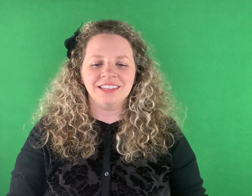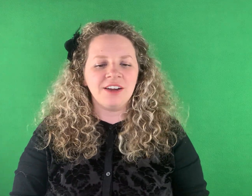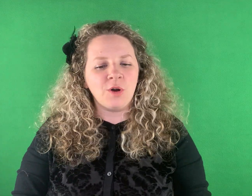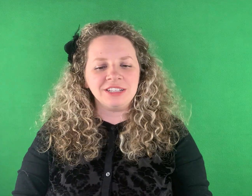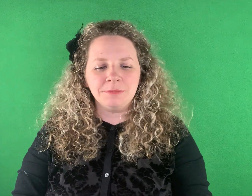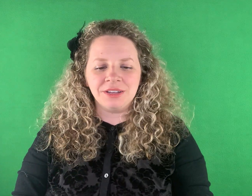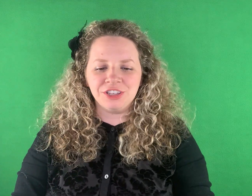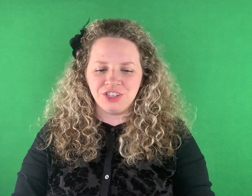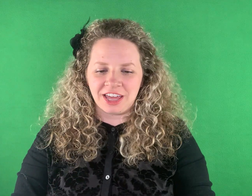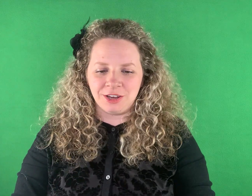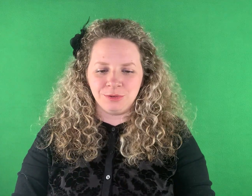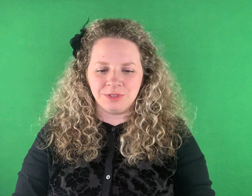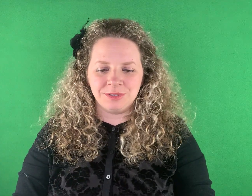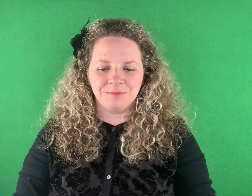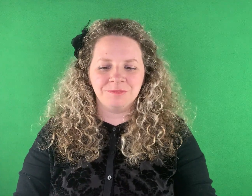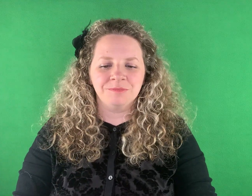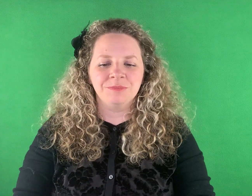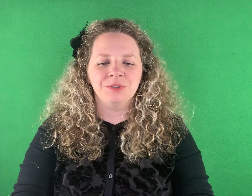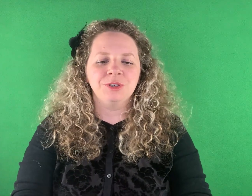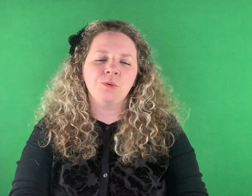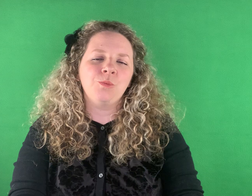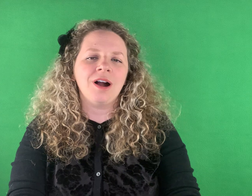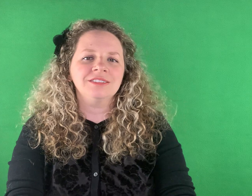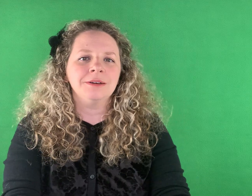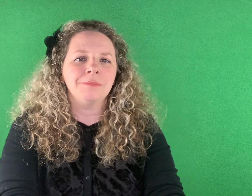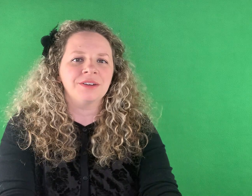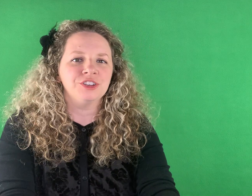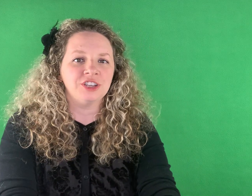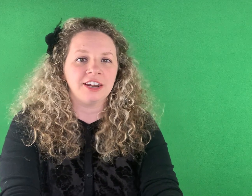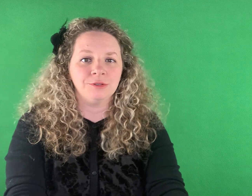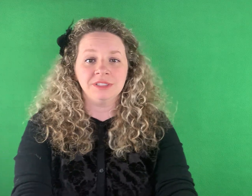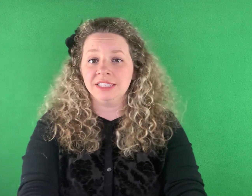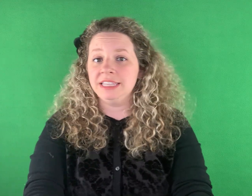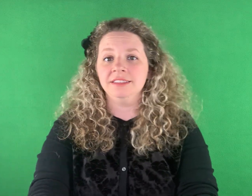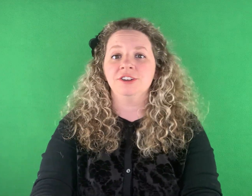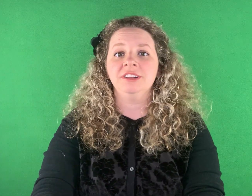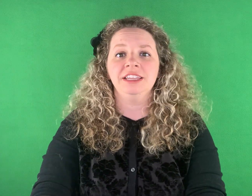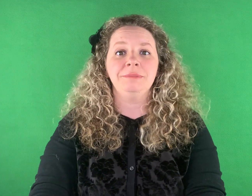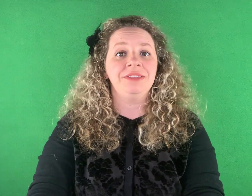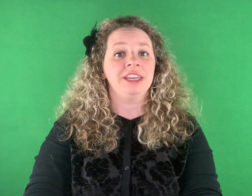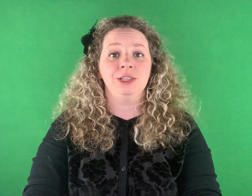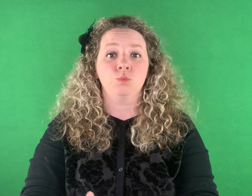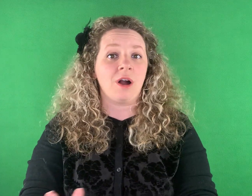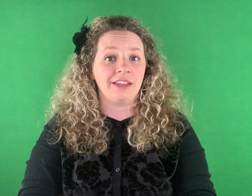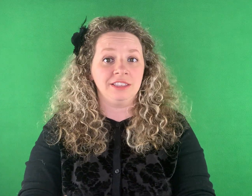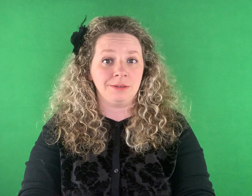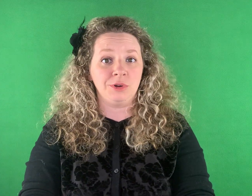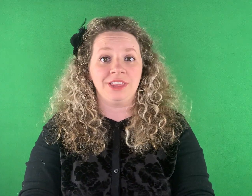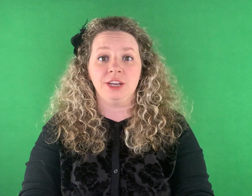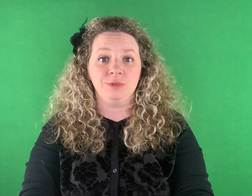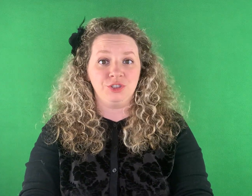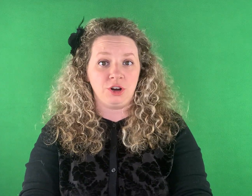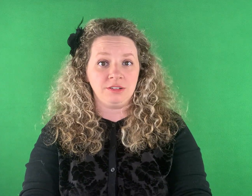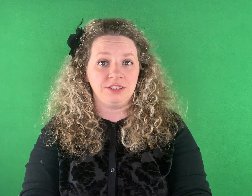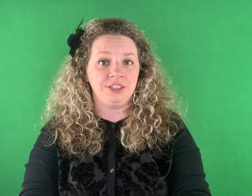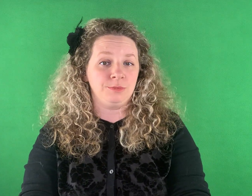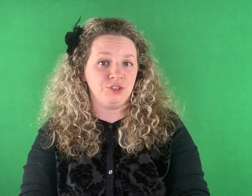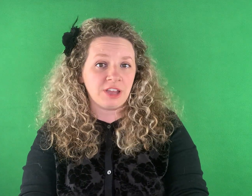“I walked among the shadows.” So, walked among the shadows— does he literally mean that he’s walking somewhere that it was dark, that there were shadows,